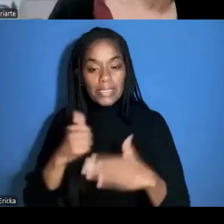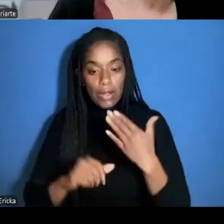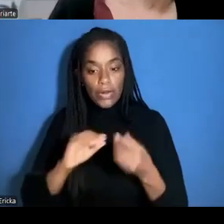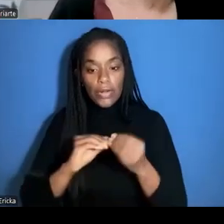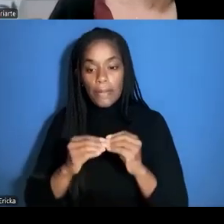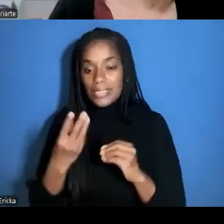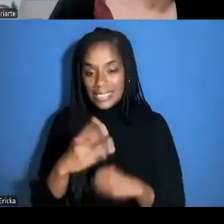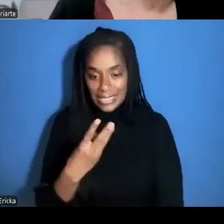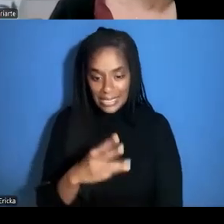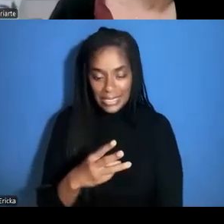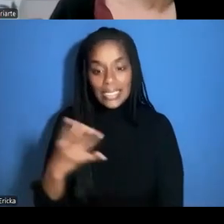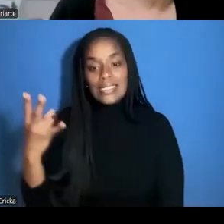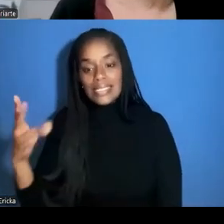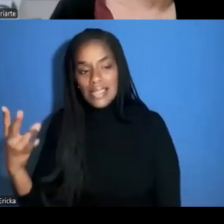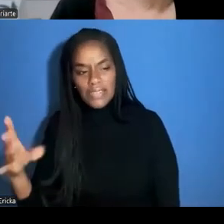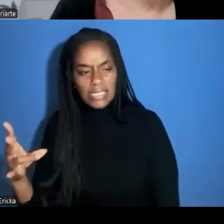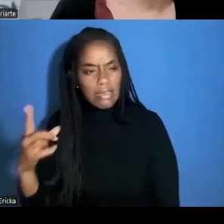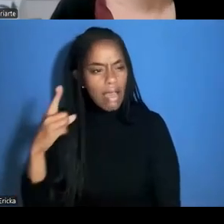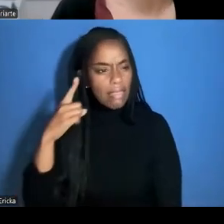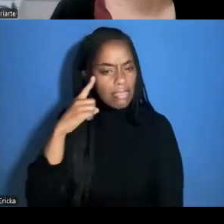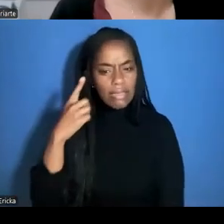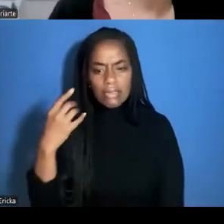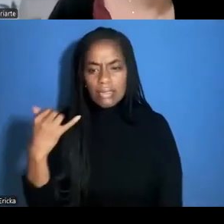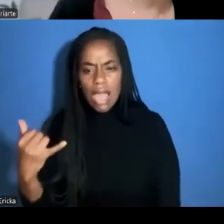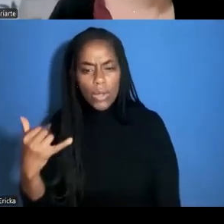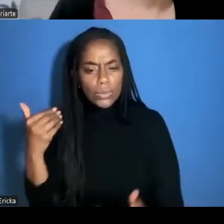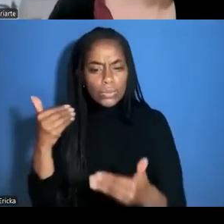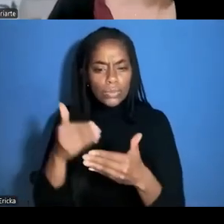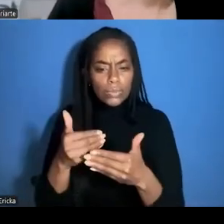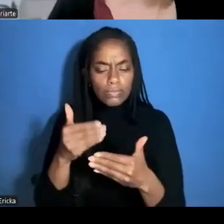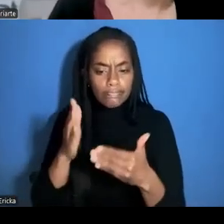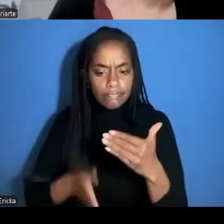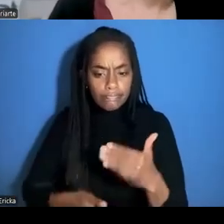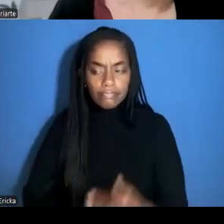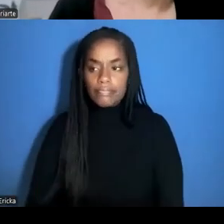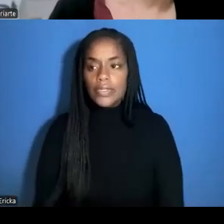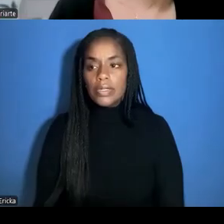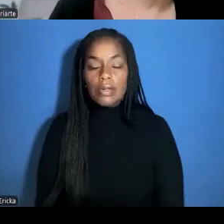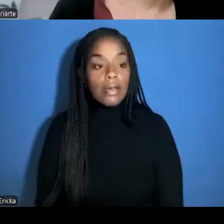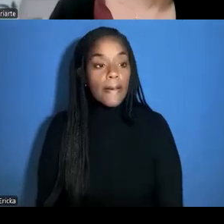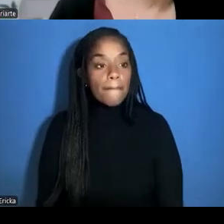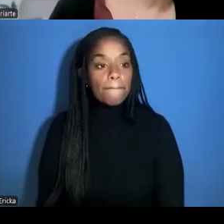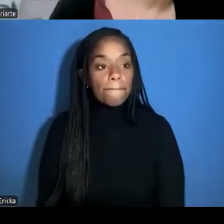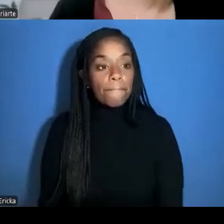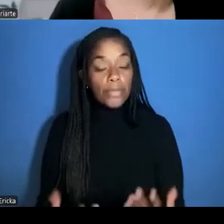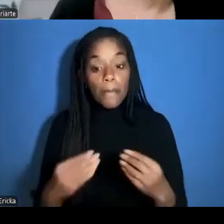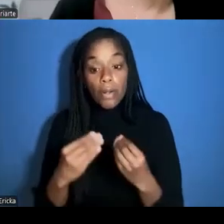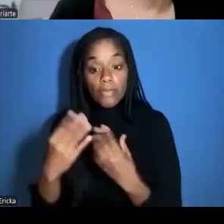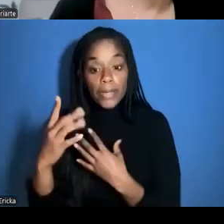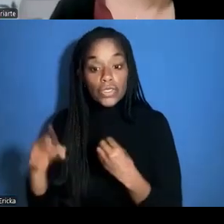And I think we have come to almost the end. More information about the CalAble program.